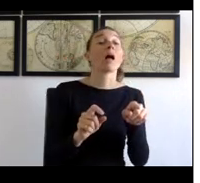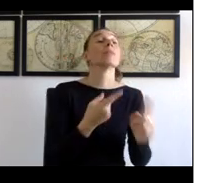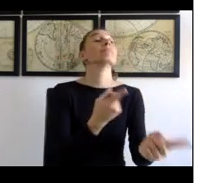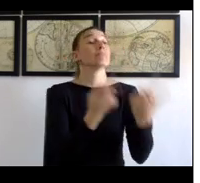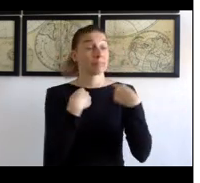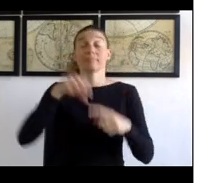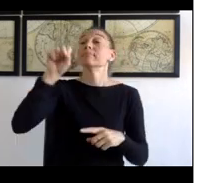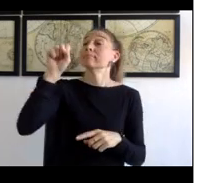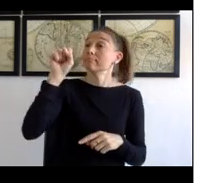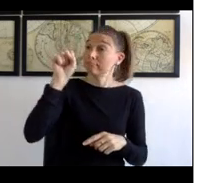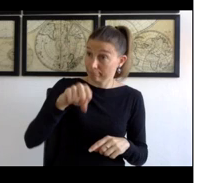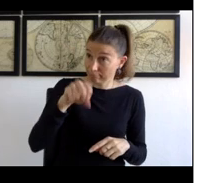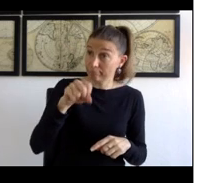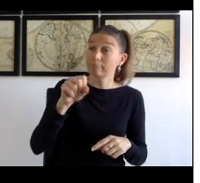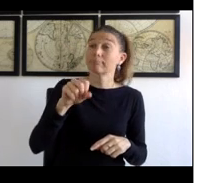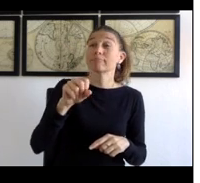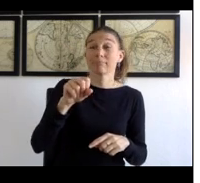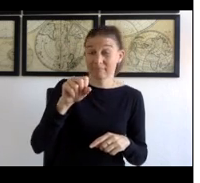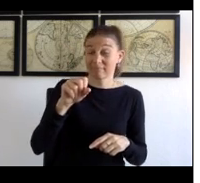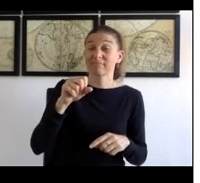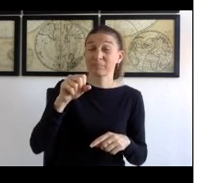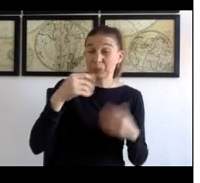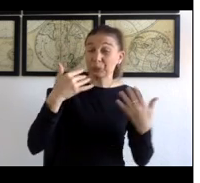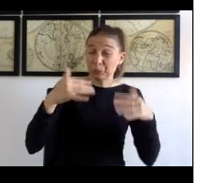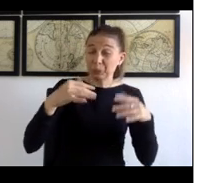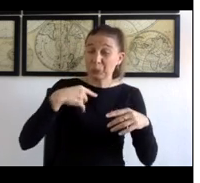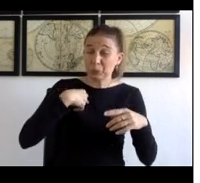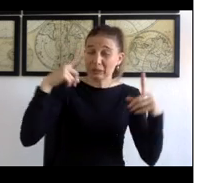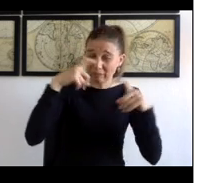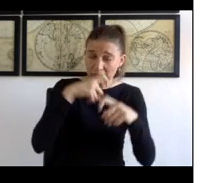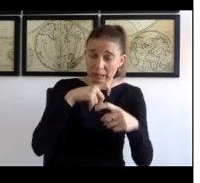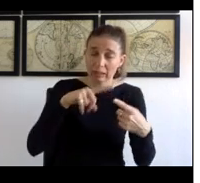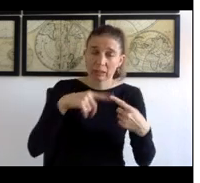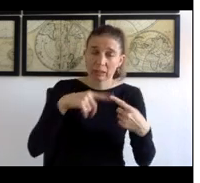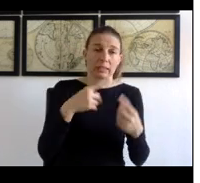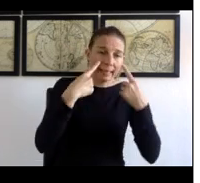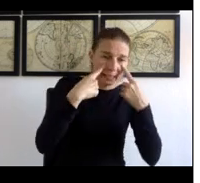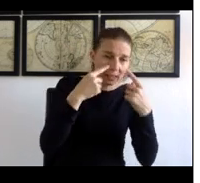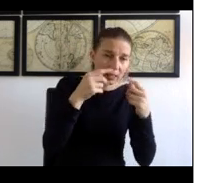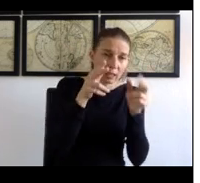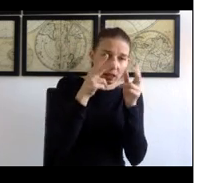at least a lot of difficulties in the identification questions,